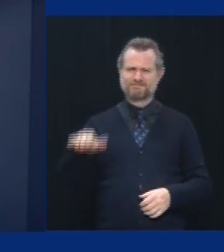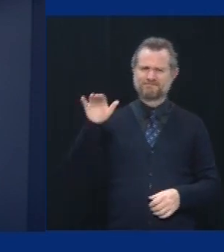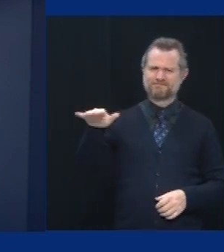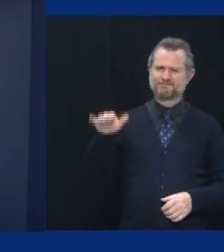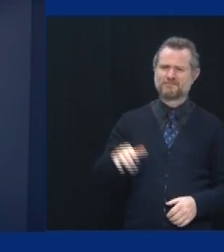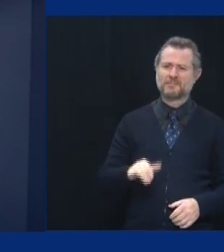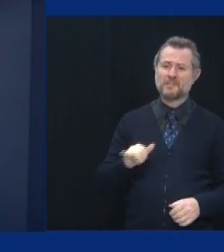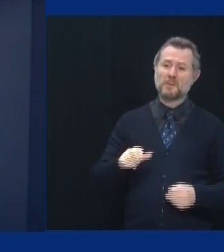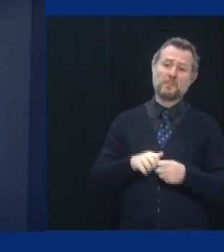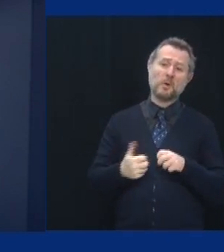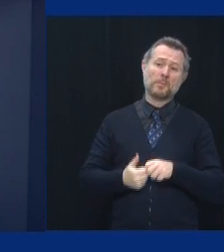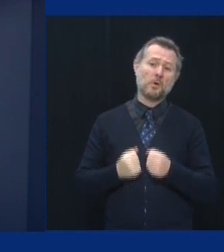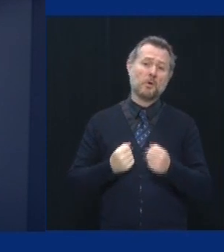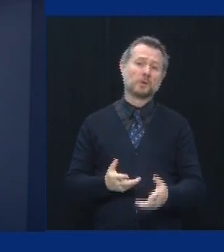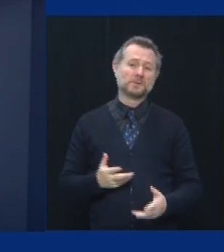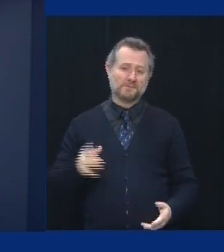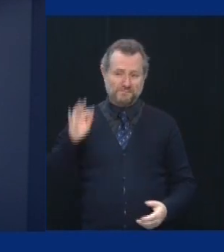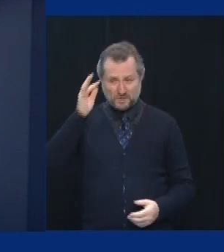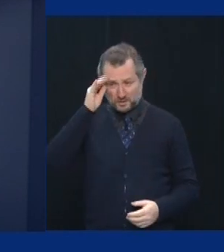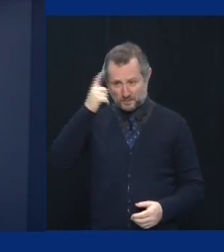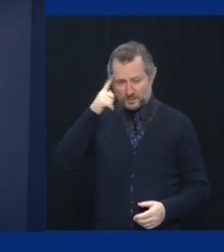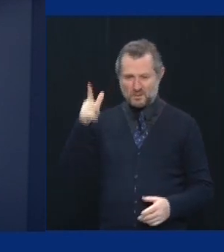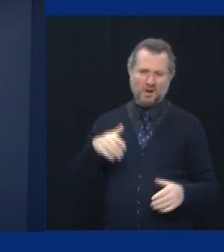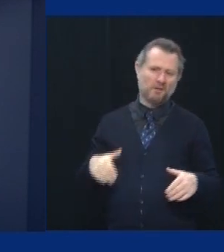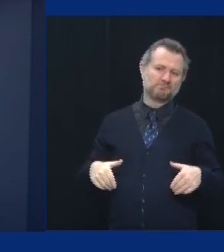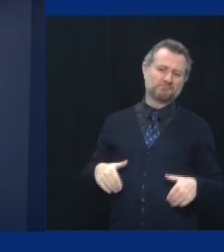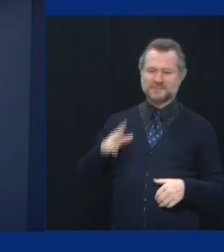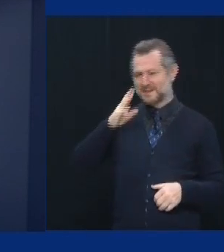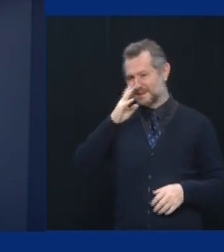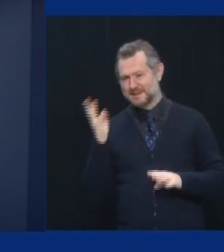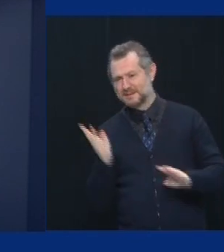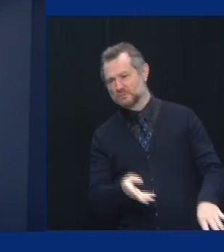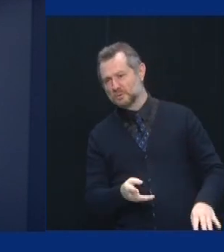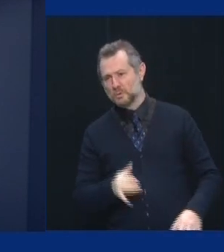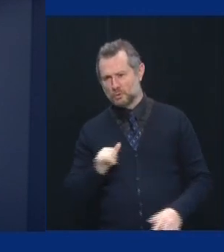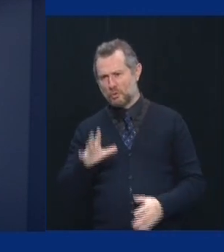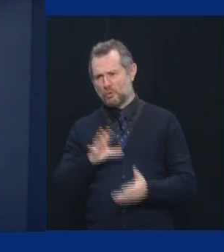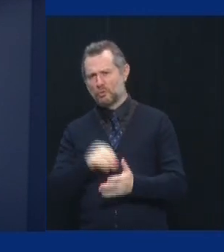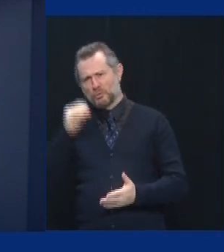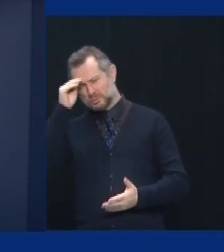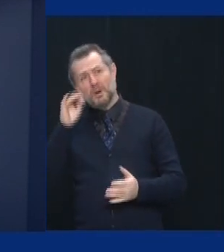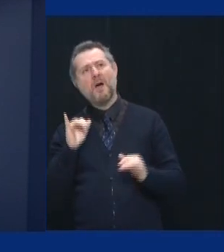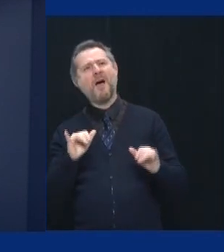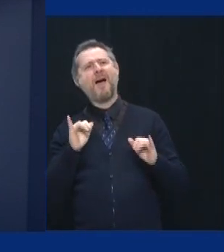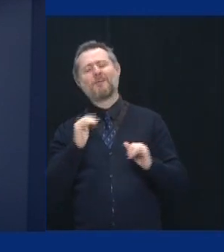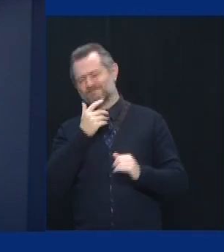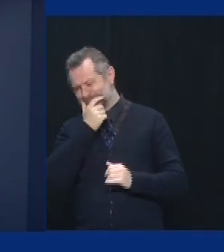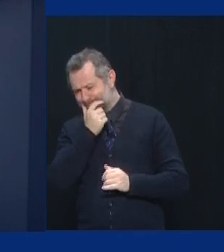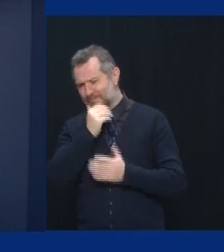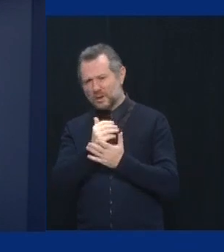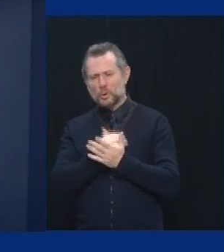VACCINE FOR ME. I SAID THE LETTER TO SECRETARY AZAR. I SET, LOOK, THE PROBLEM WAS